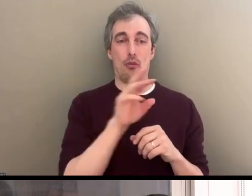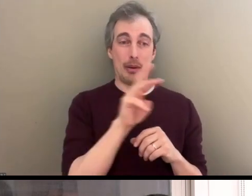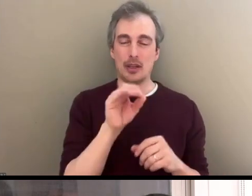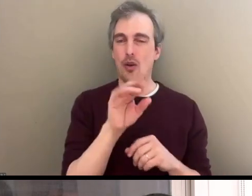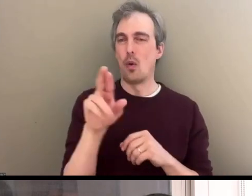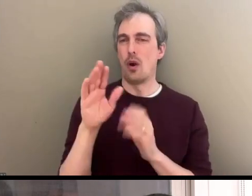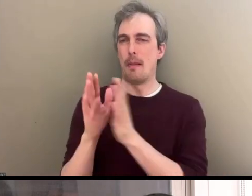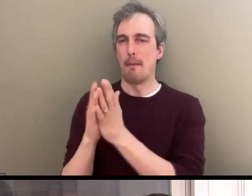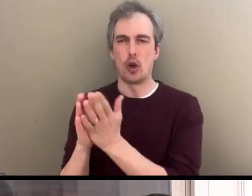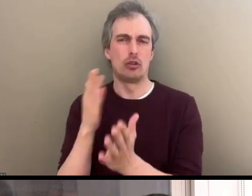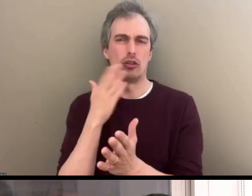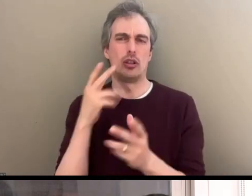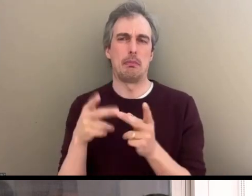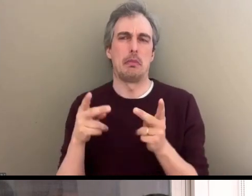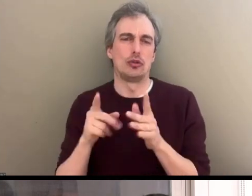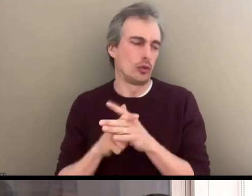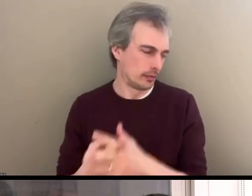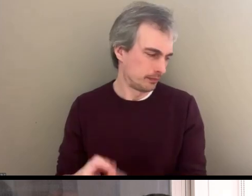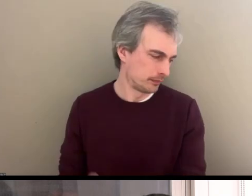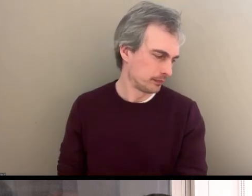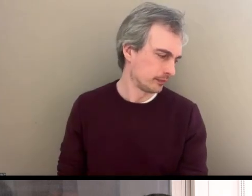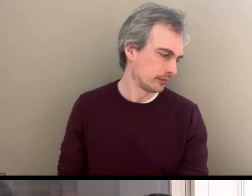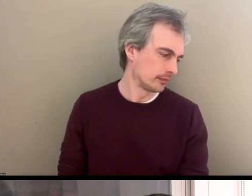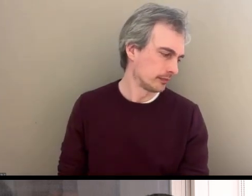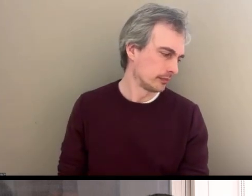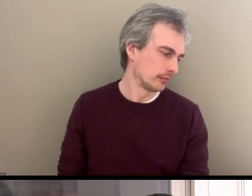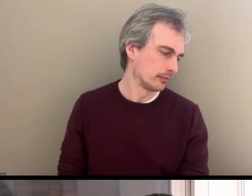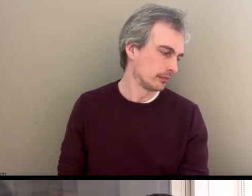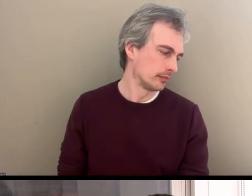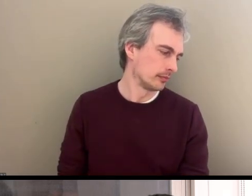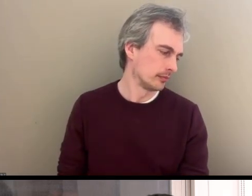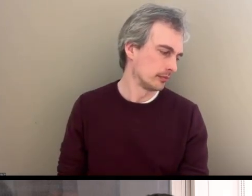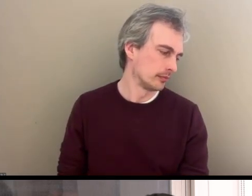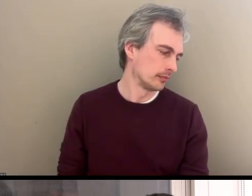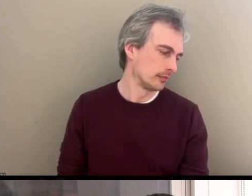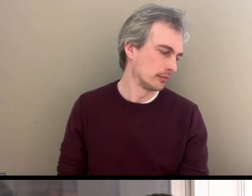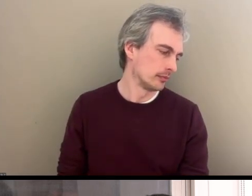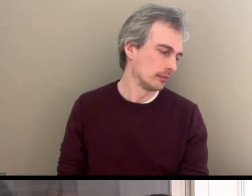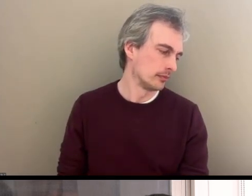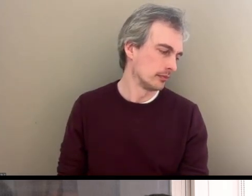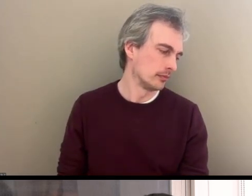So I know right now, I don't know the math, so I can't give it to